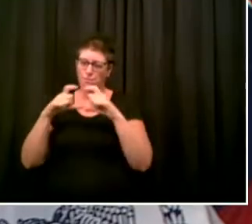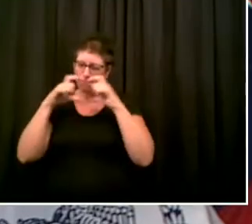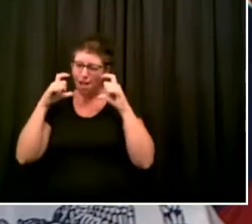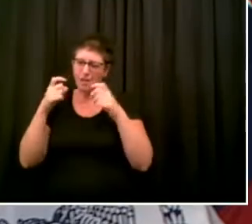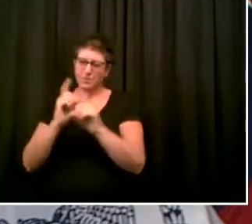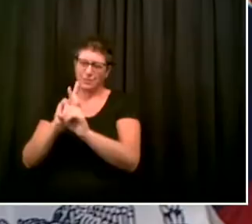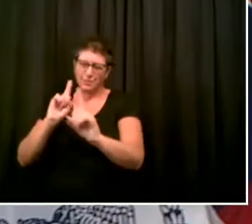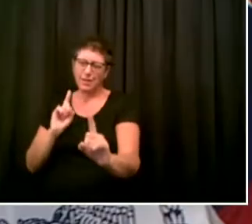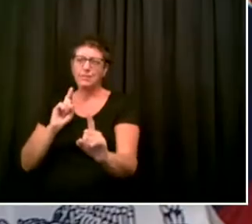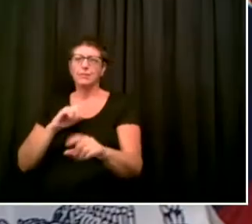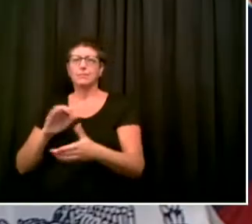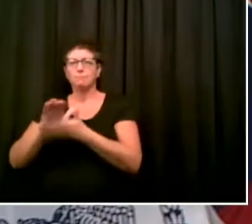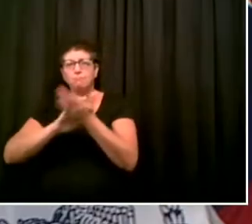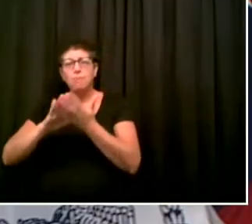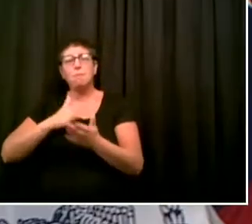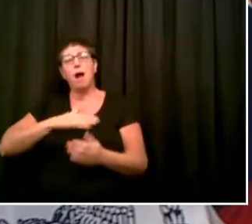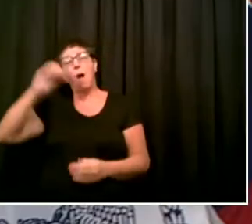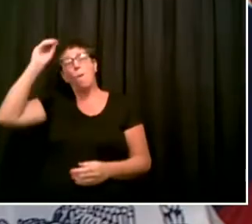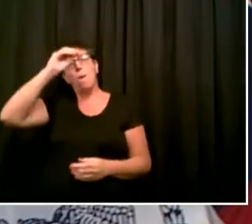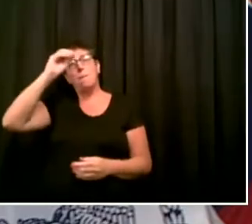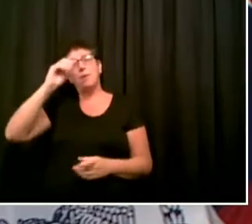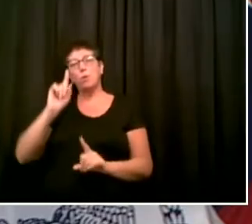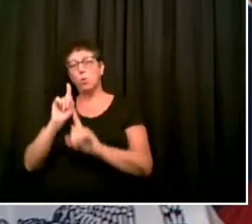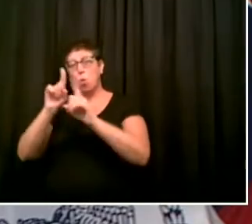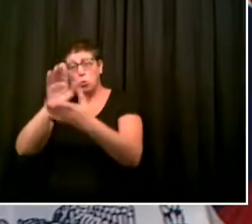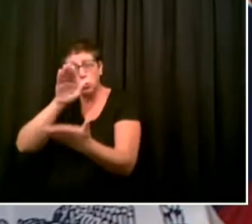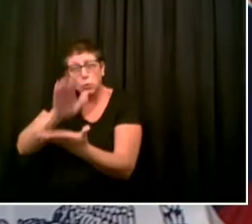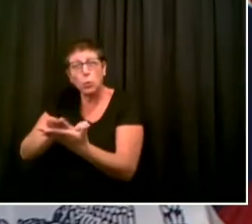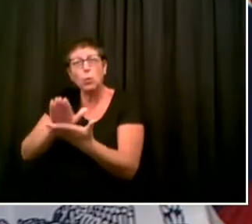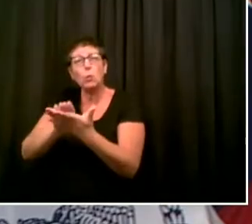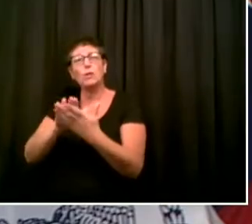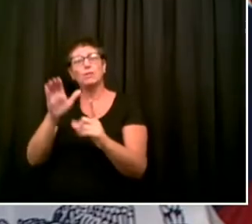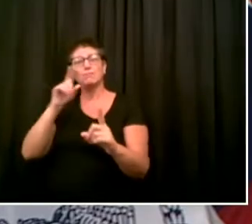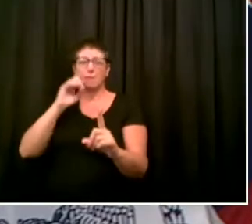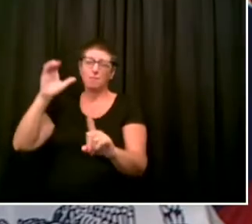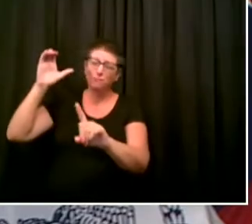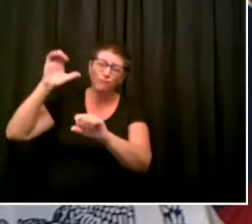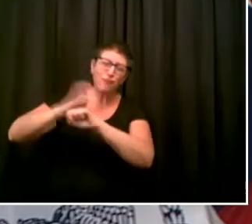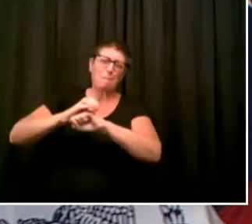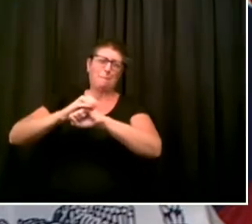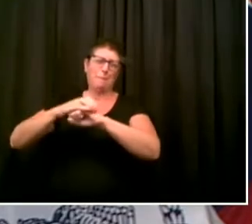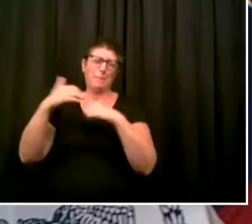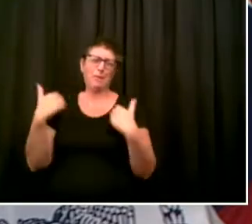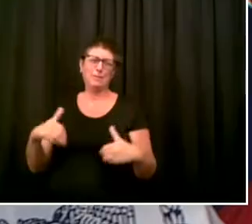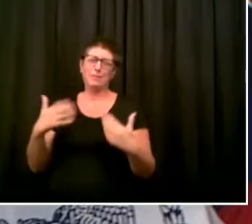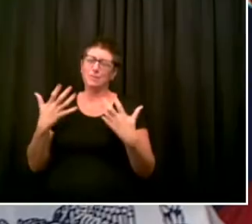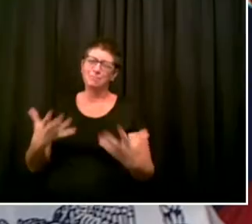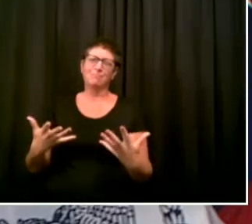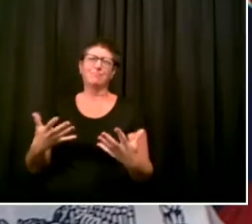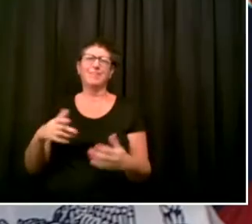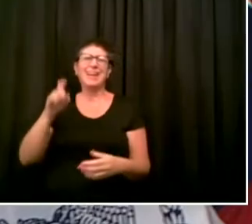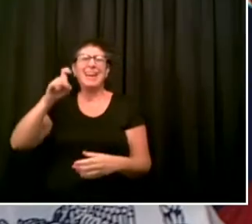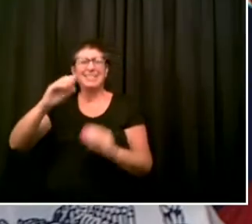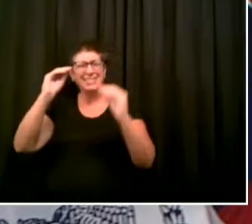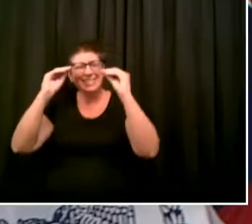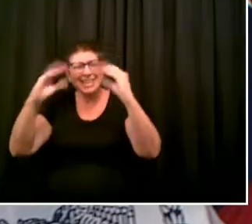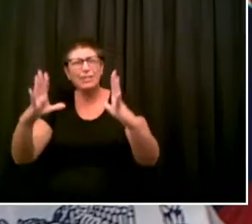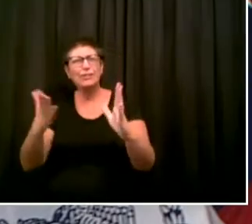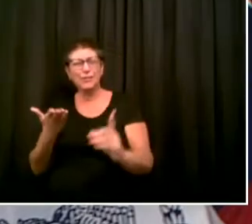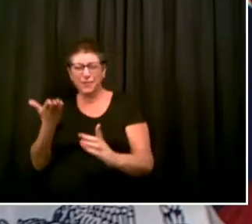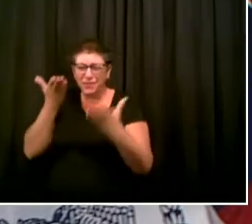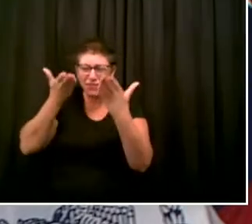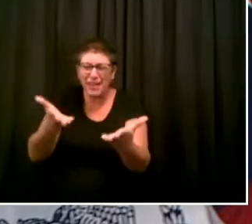THAT DAY.